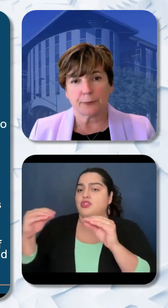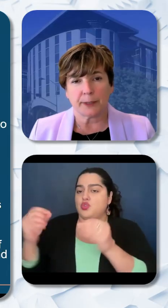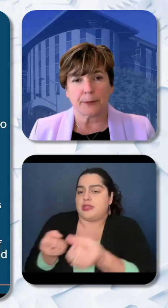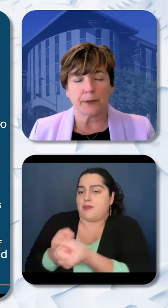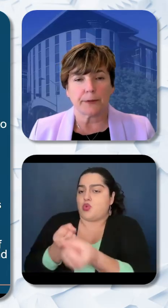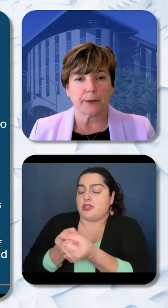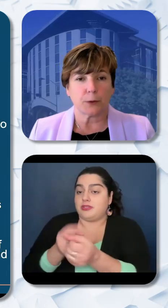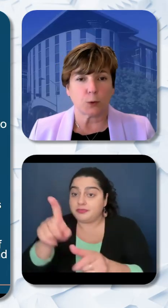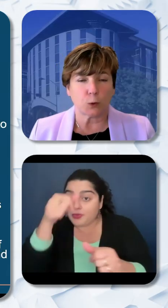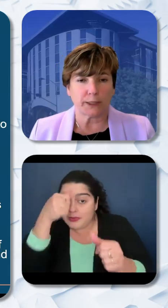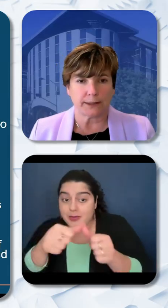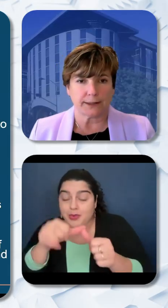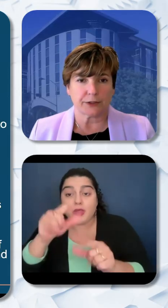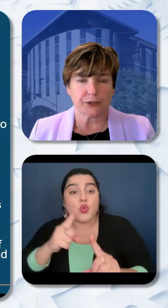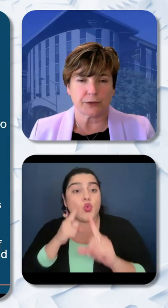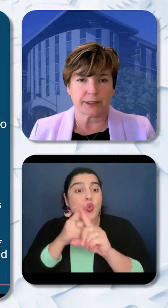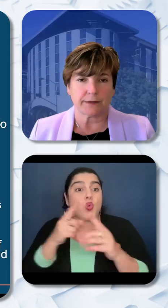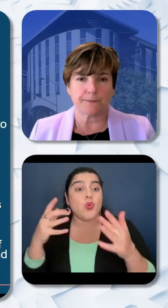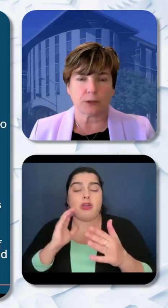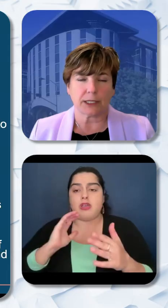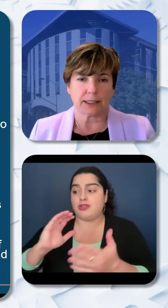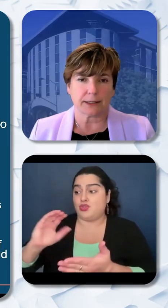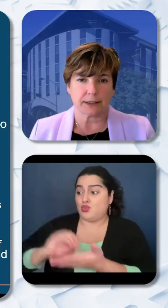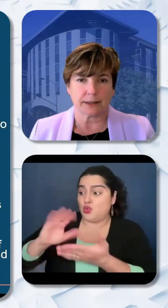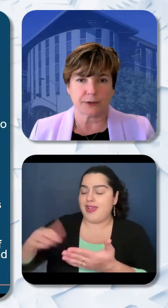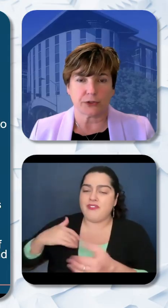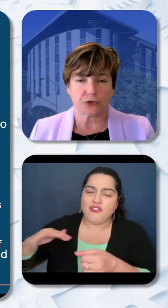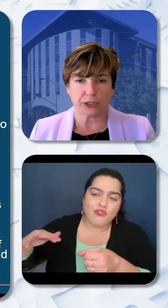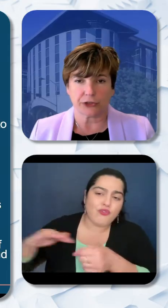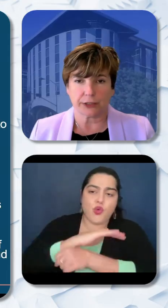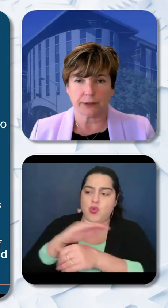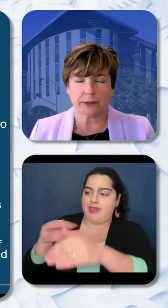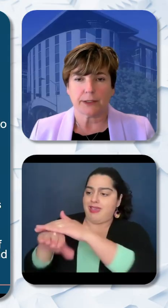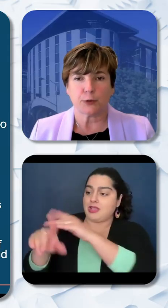And remember, the goal is that our students have full access to instruction,